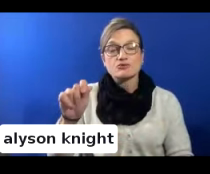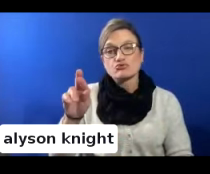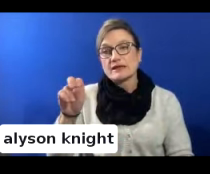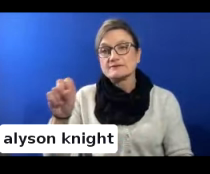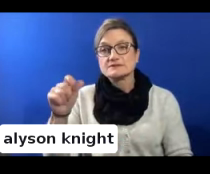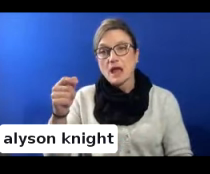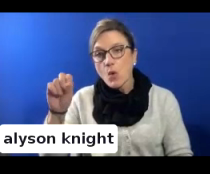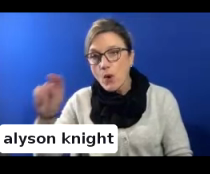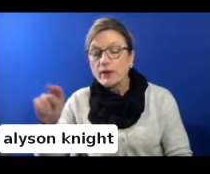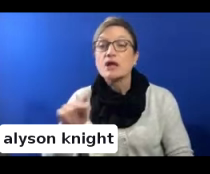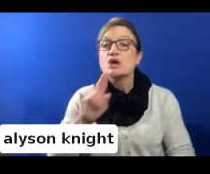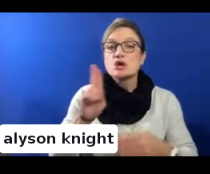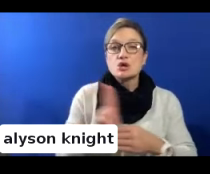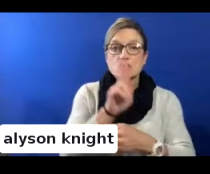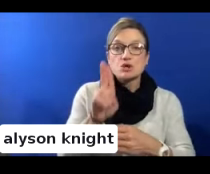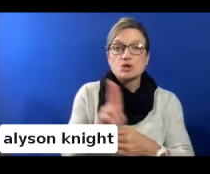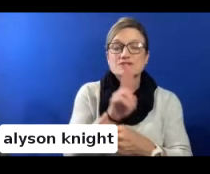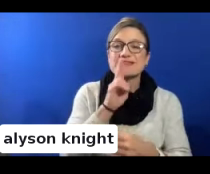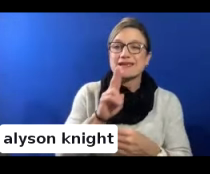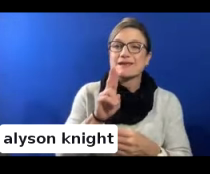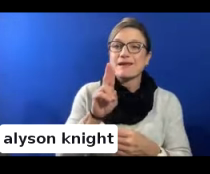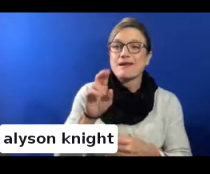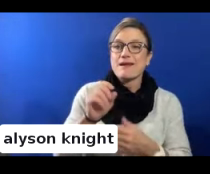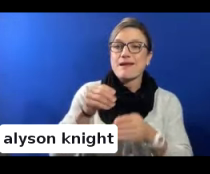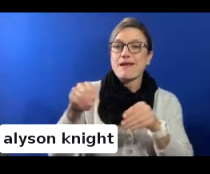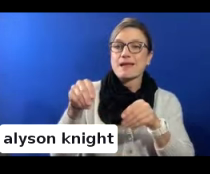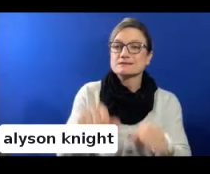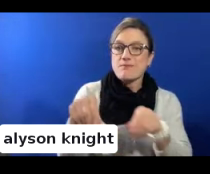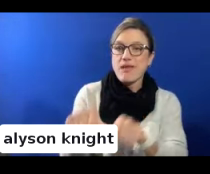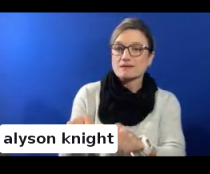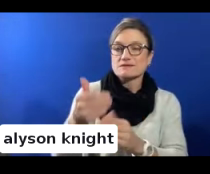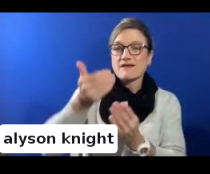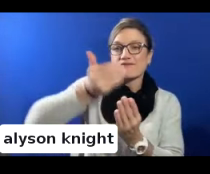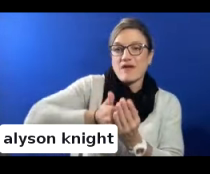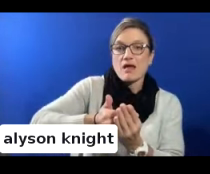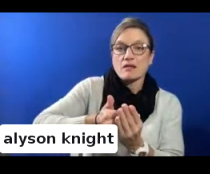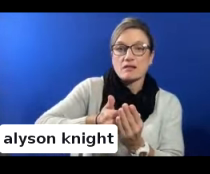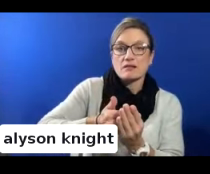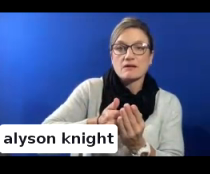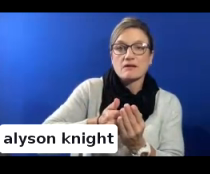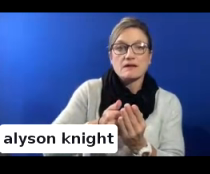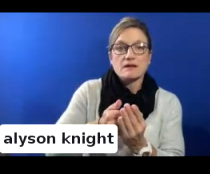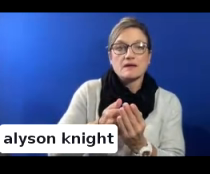use the expense file Excel, which is shared on the Foundant dashboard.